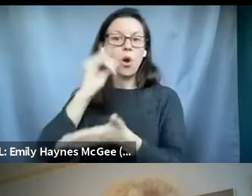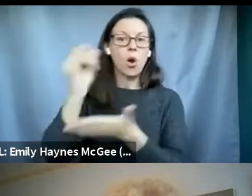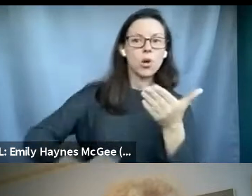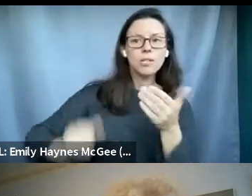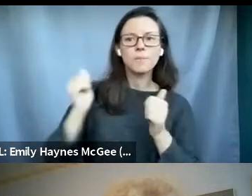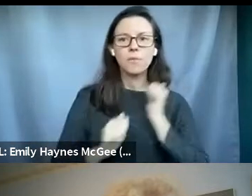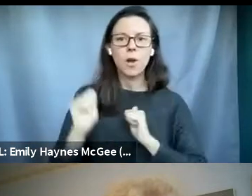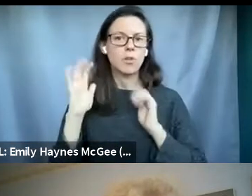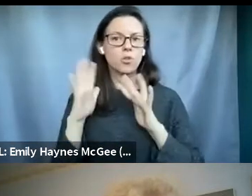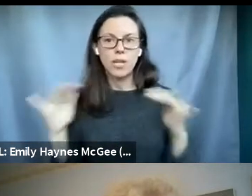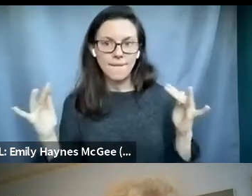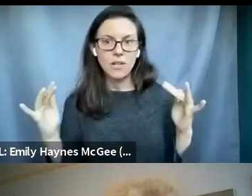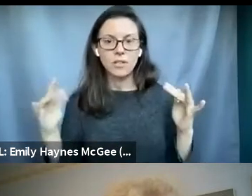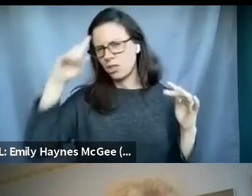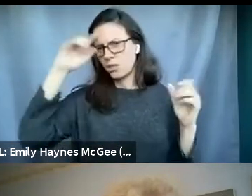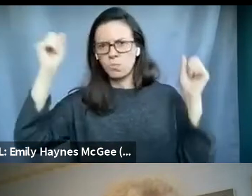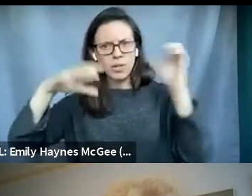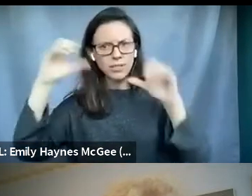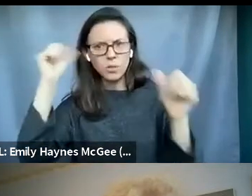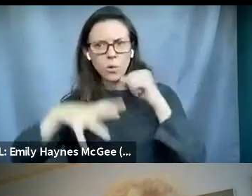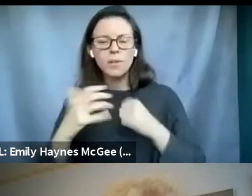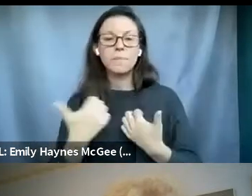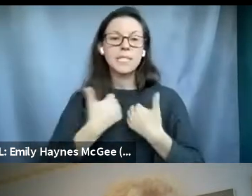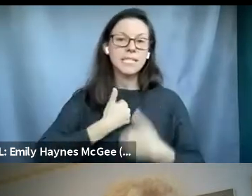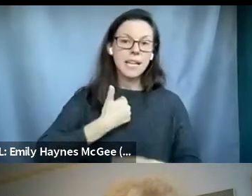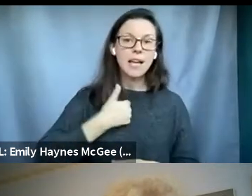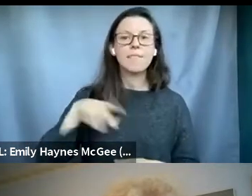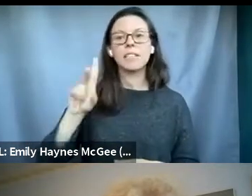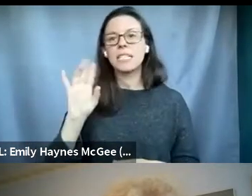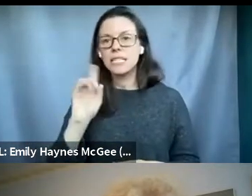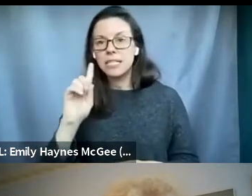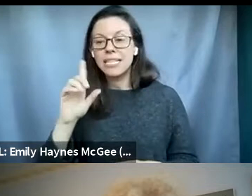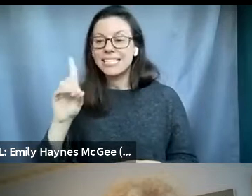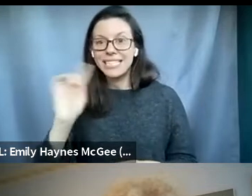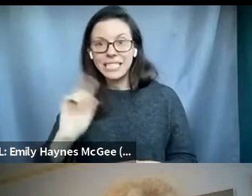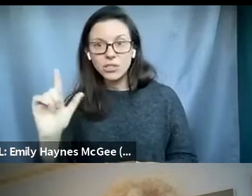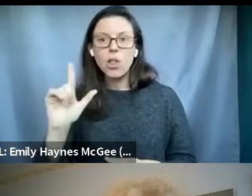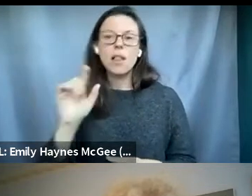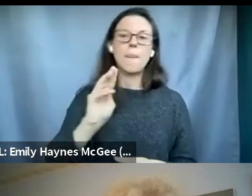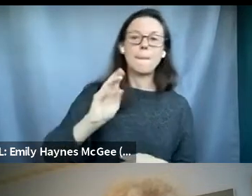So know, in brain storming with myself, with DZL, with Mia specifically around who do we